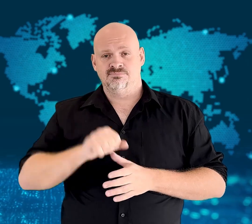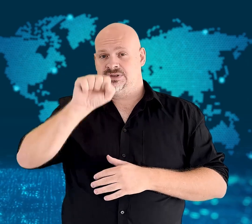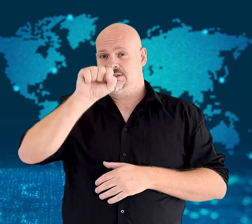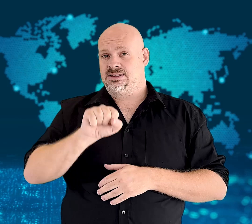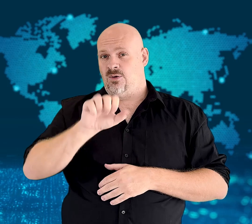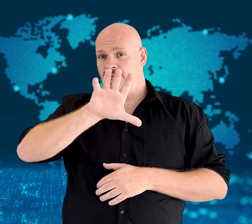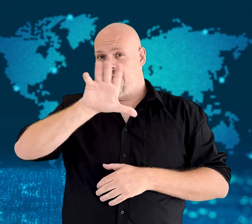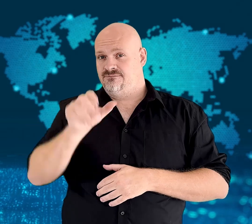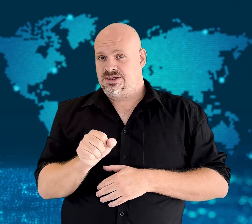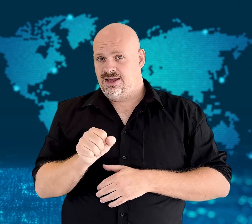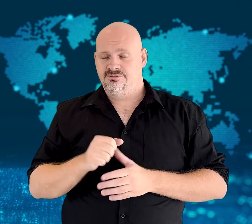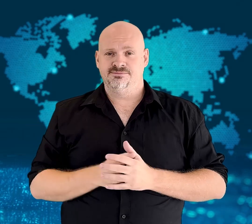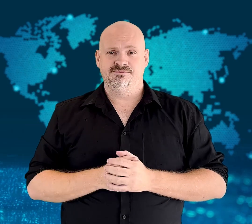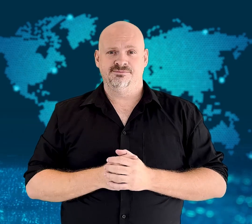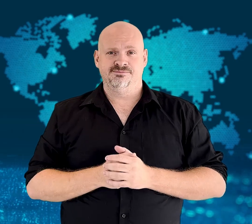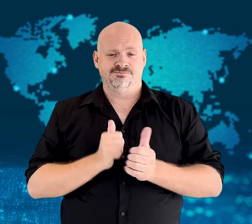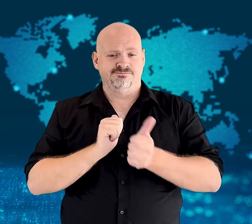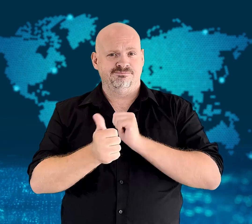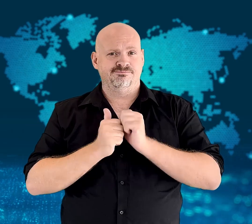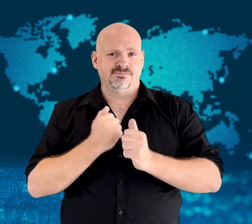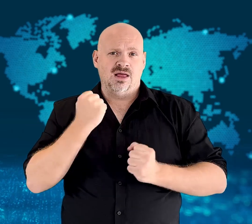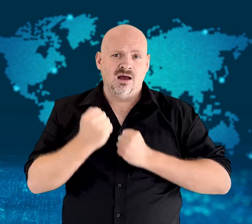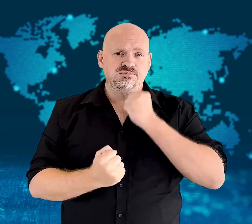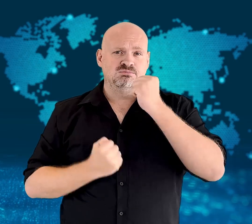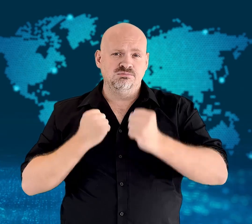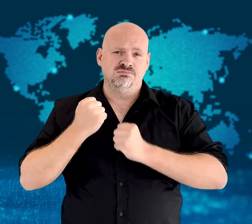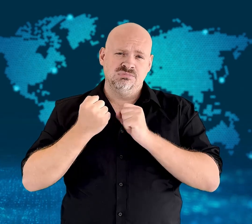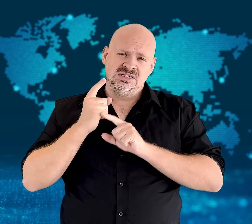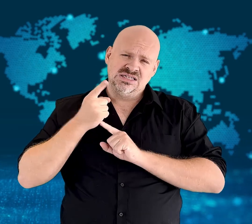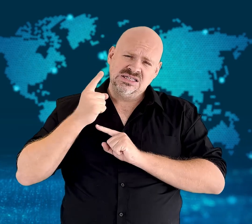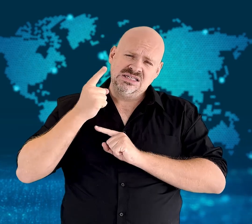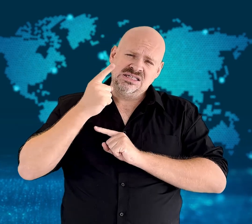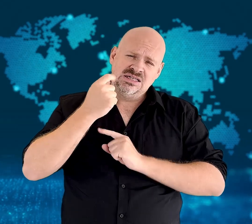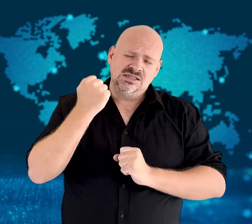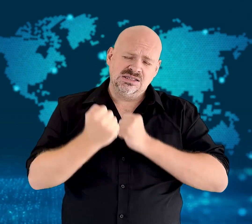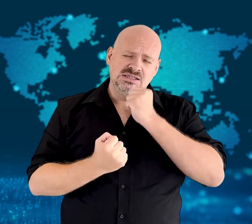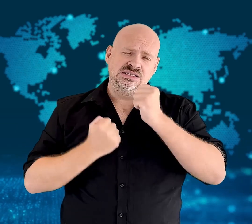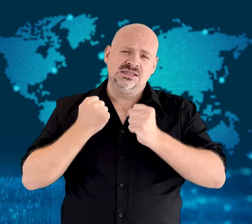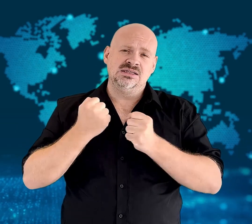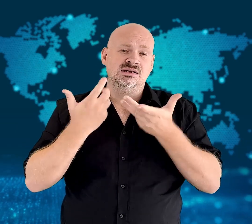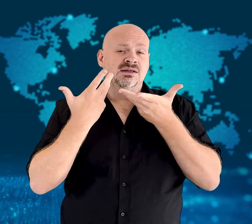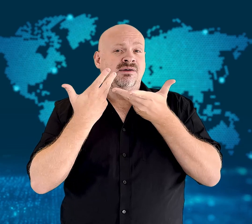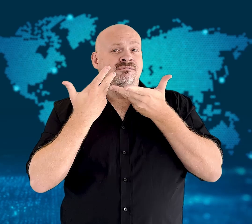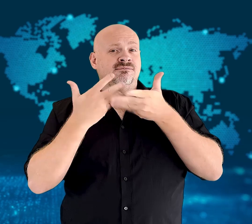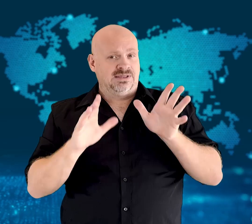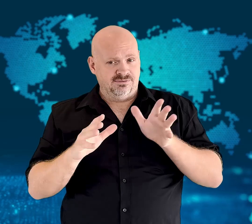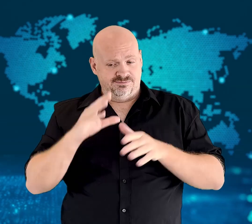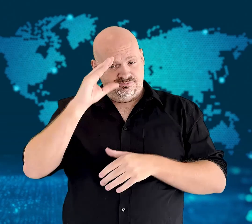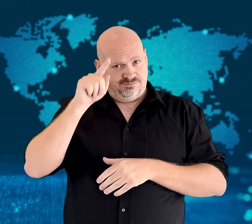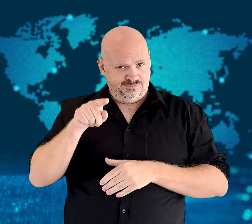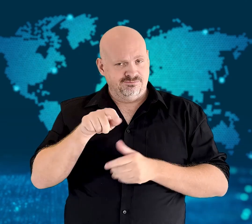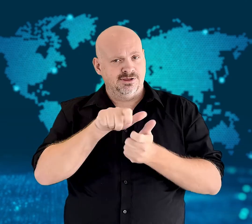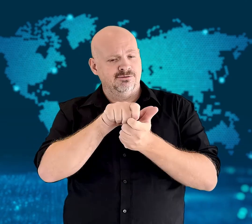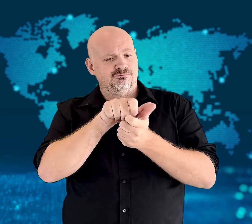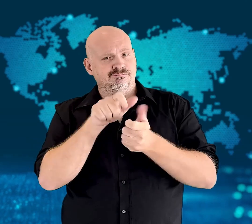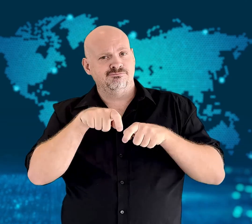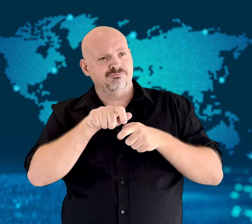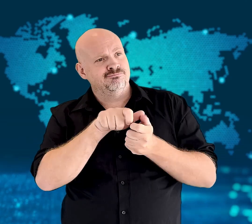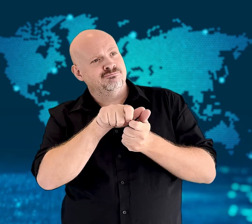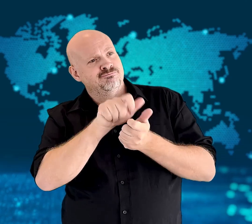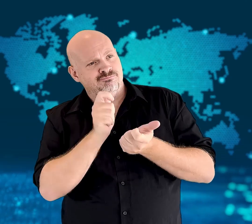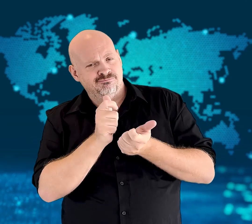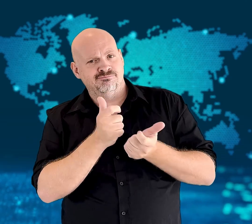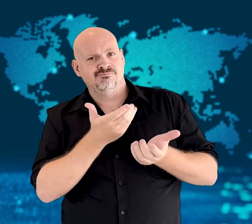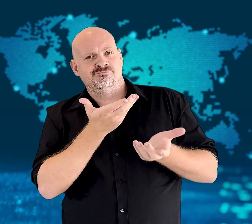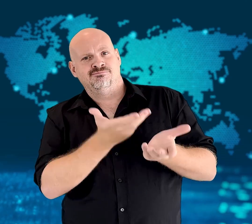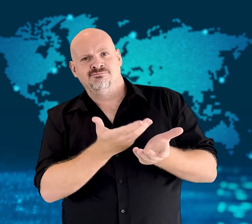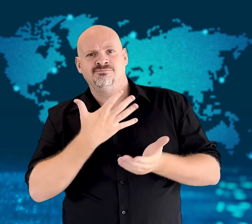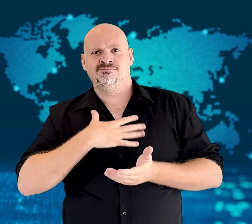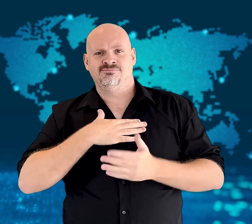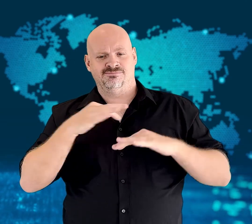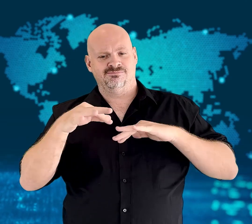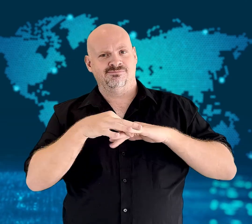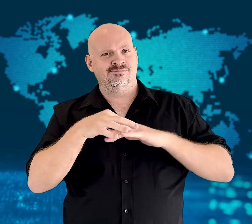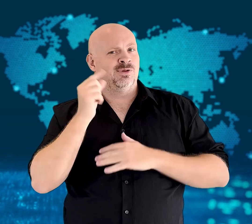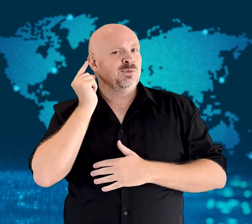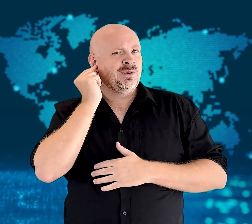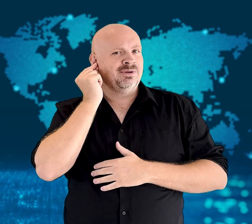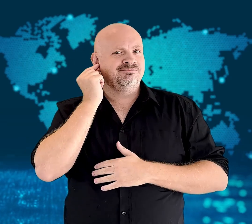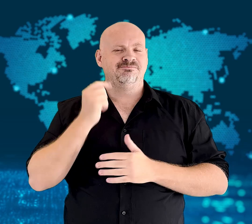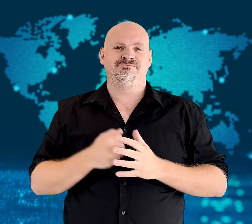Proposal after ultramarathon